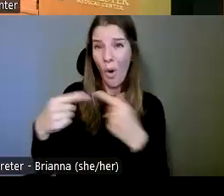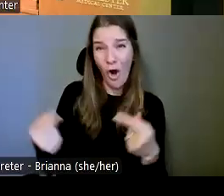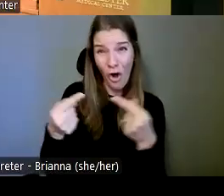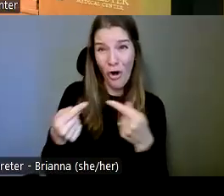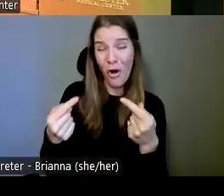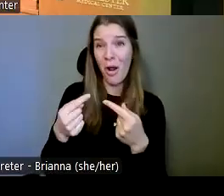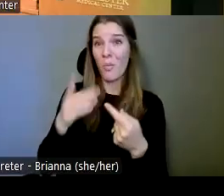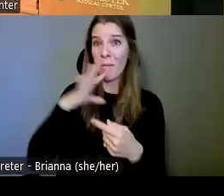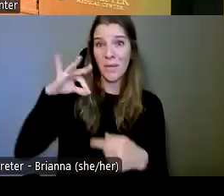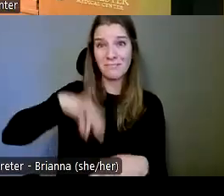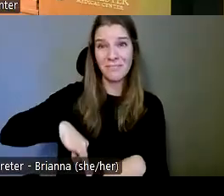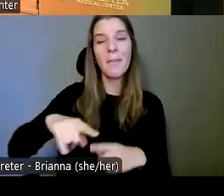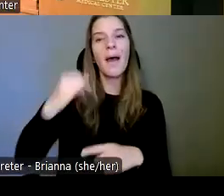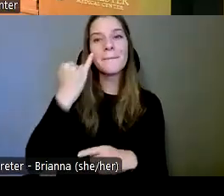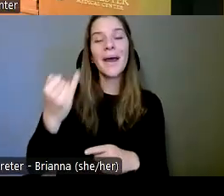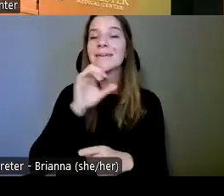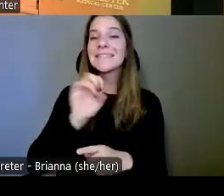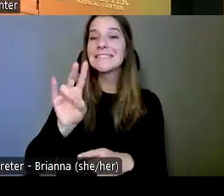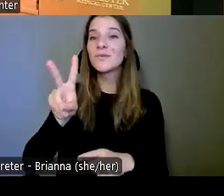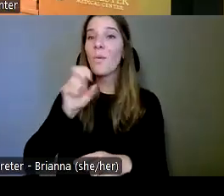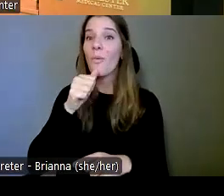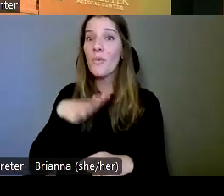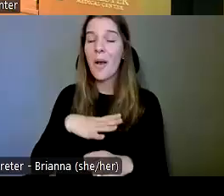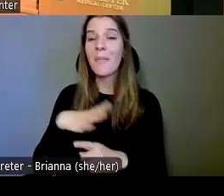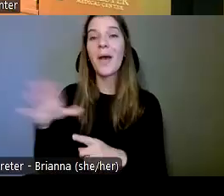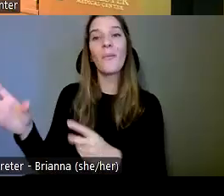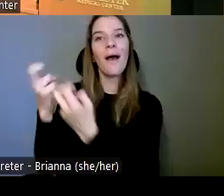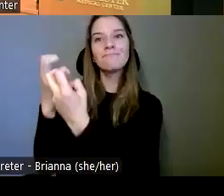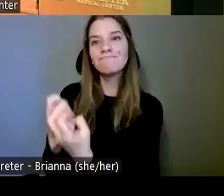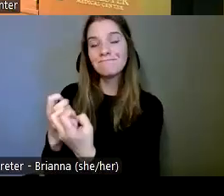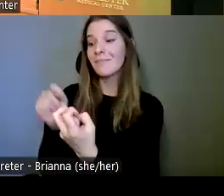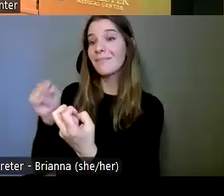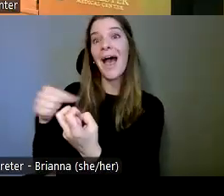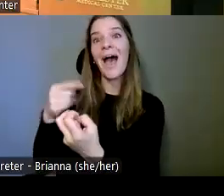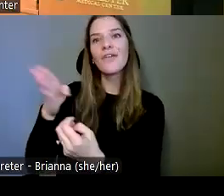But imagine the 72-y old woman who comes with a neighbor who checks in on her once or twice a week